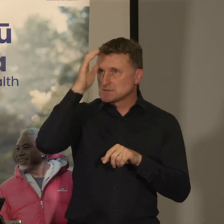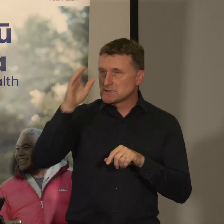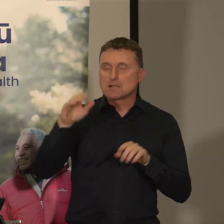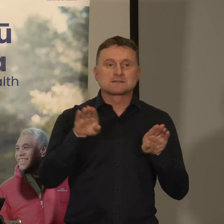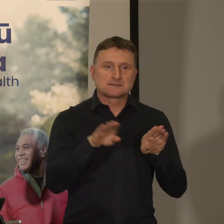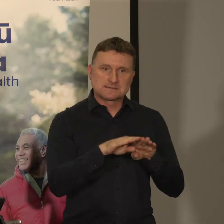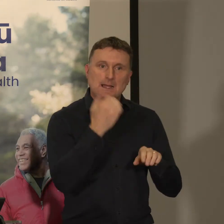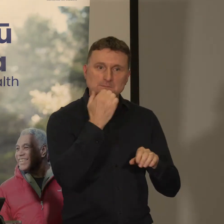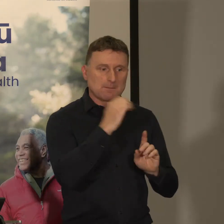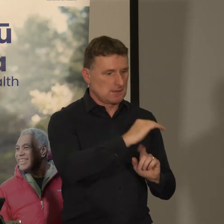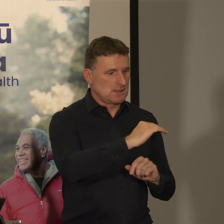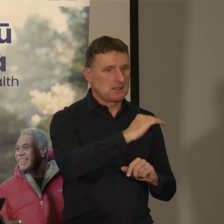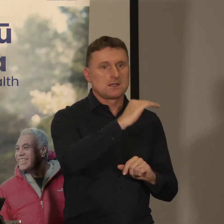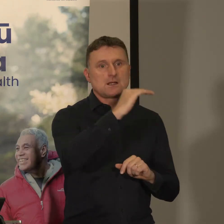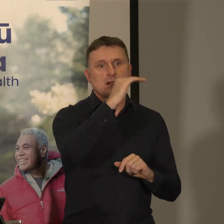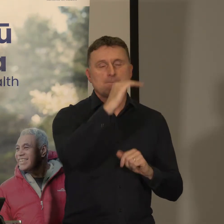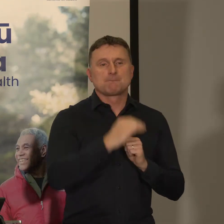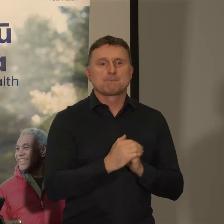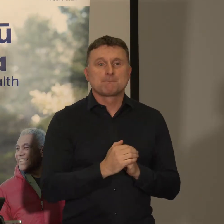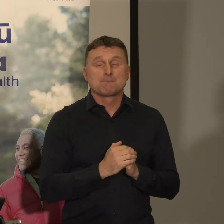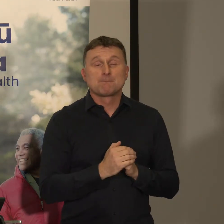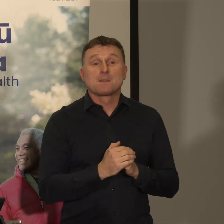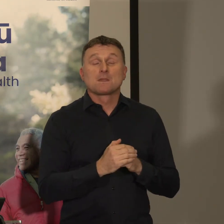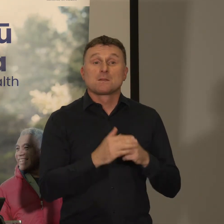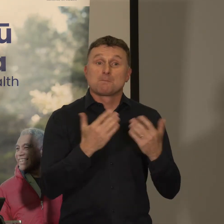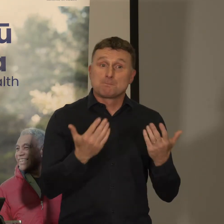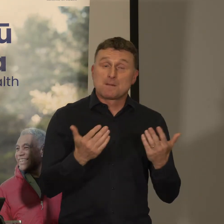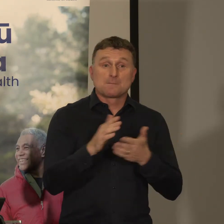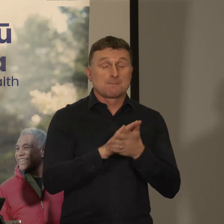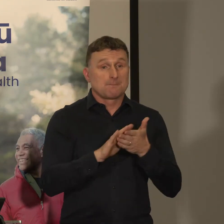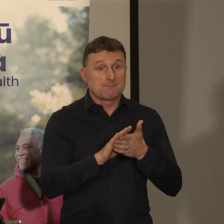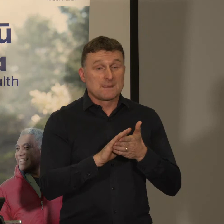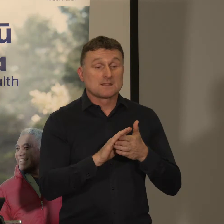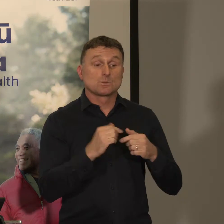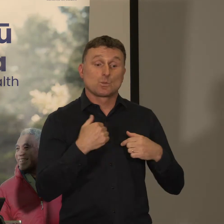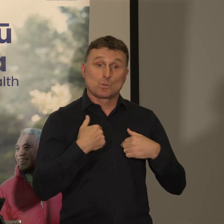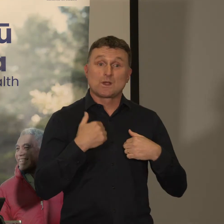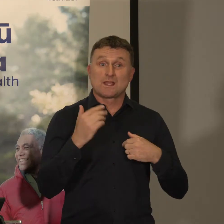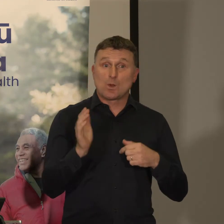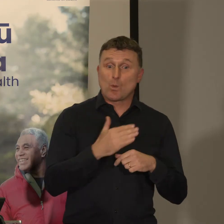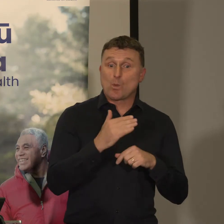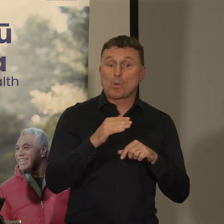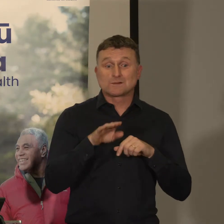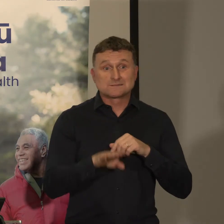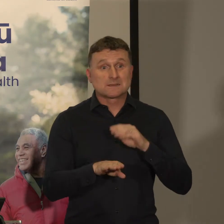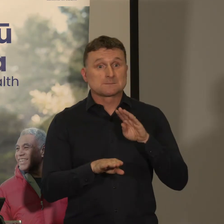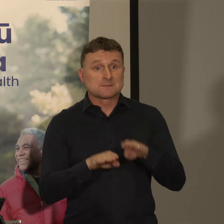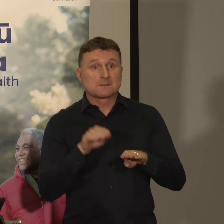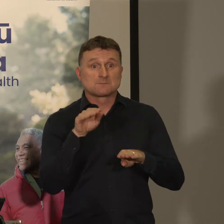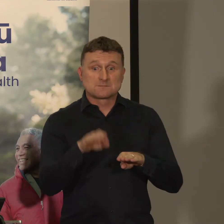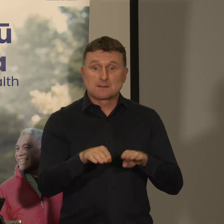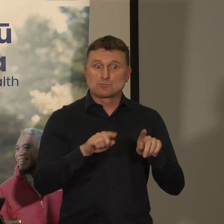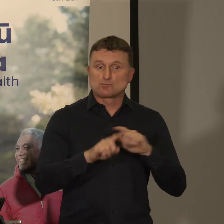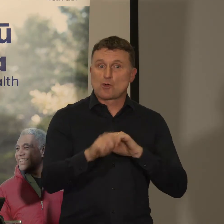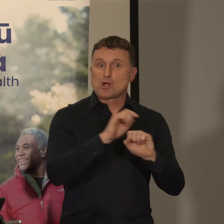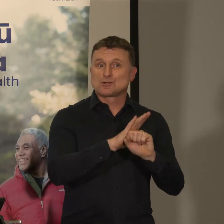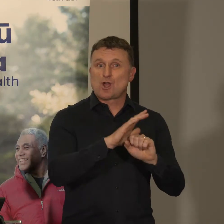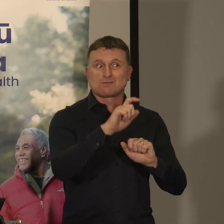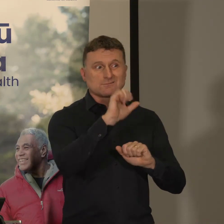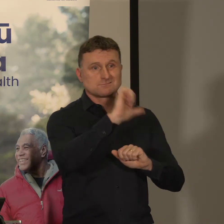couple of years. Having said